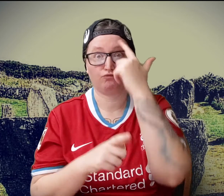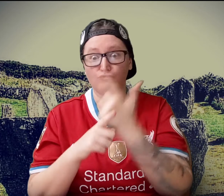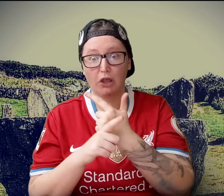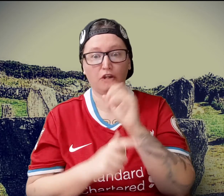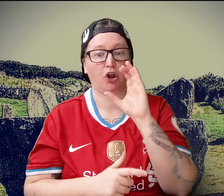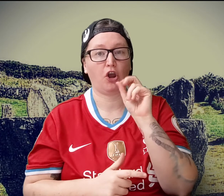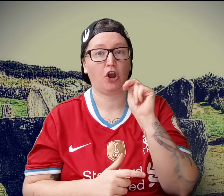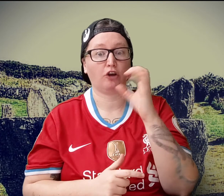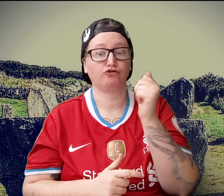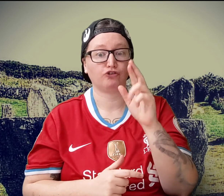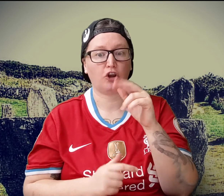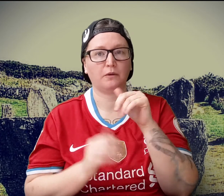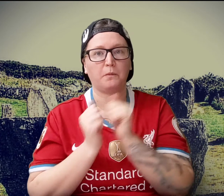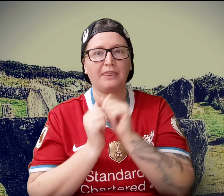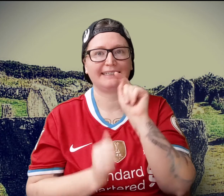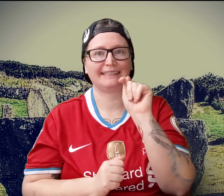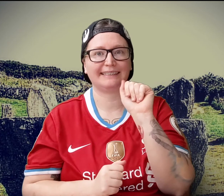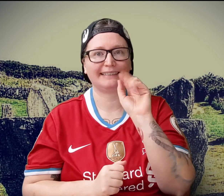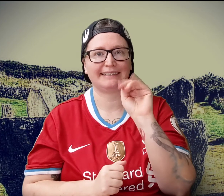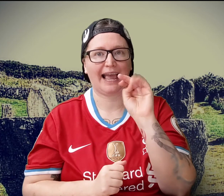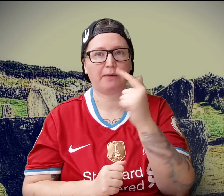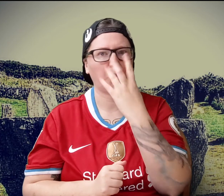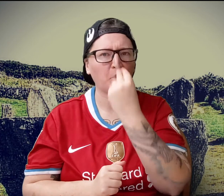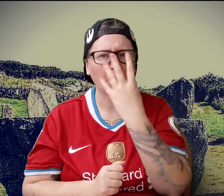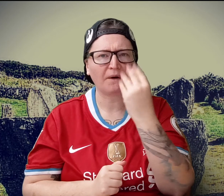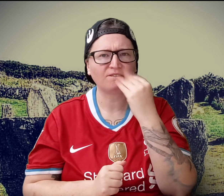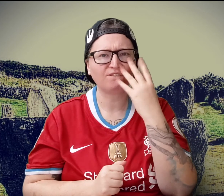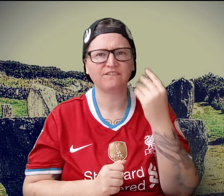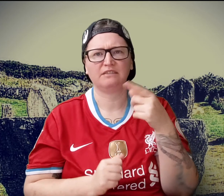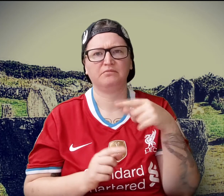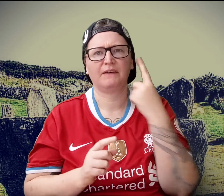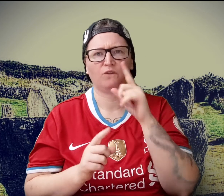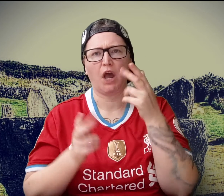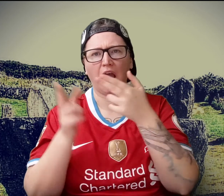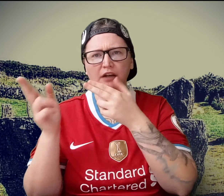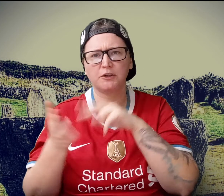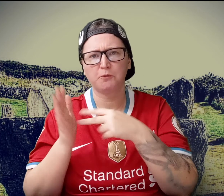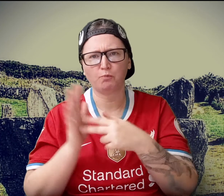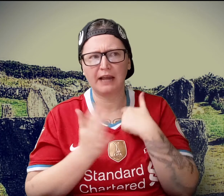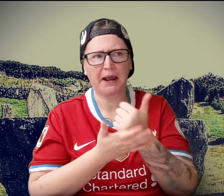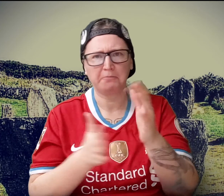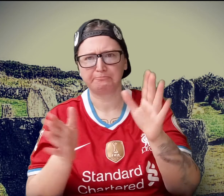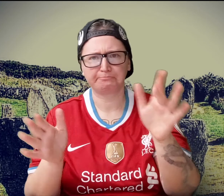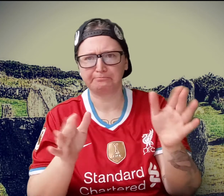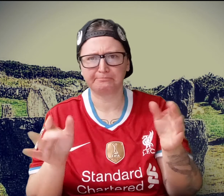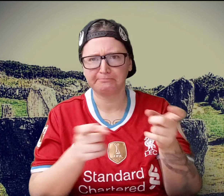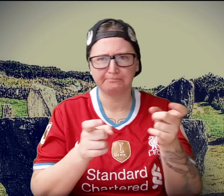me helping and assisting my brother Conchar with taming a wolf that's for hunting purposes so I